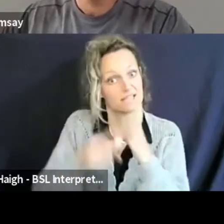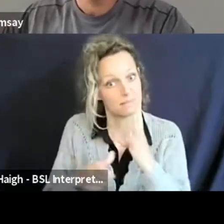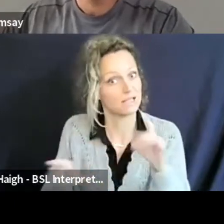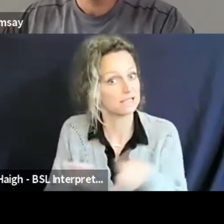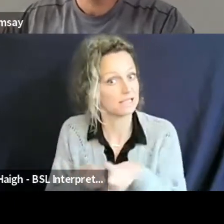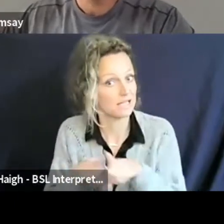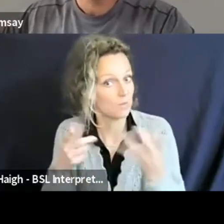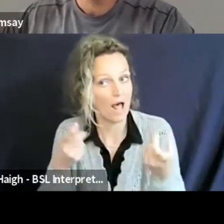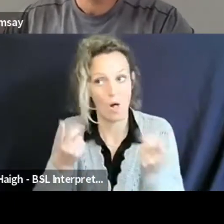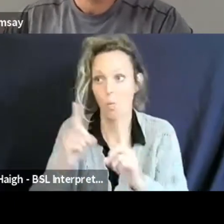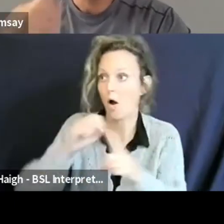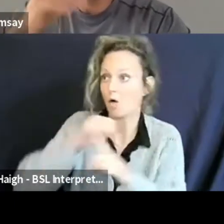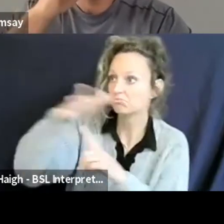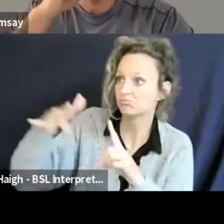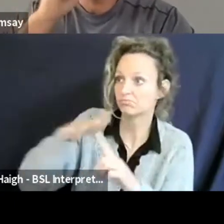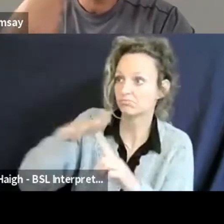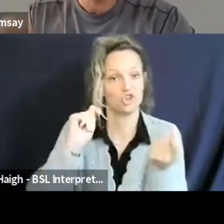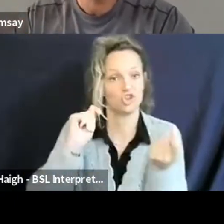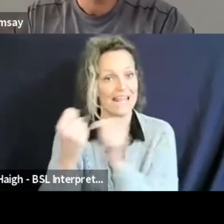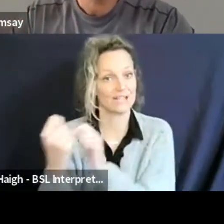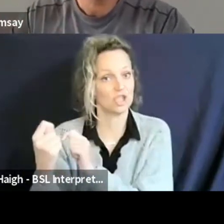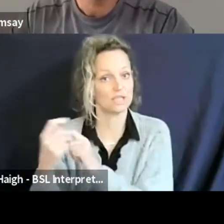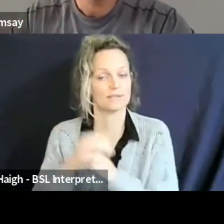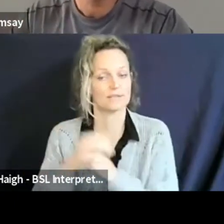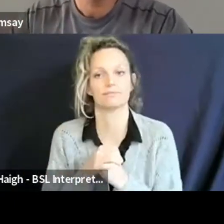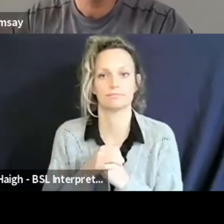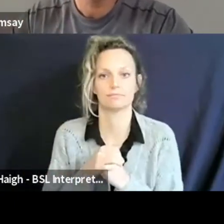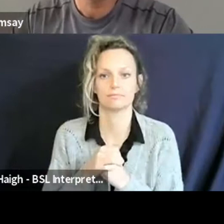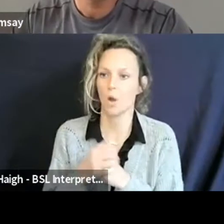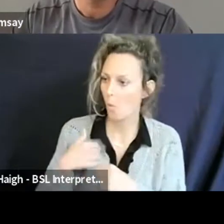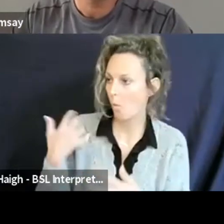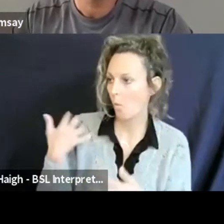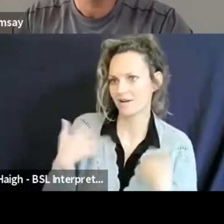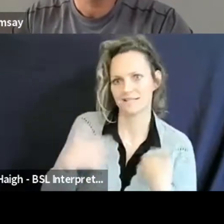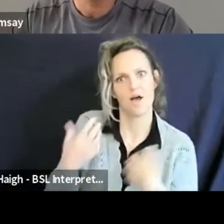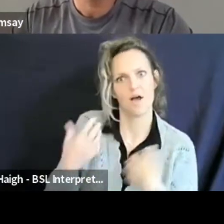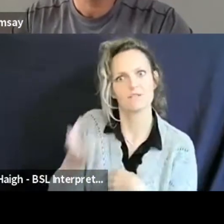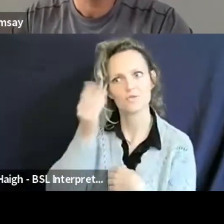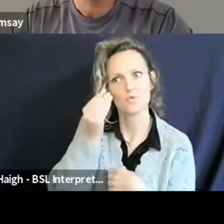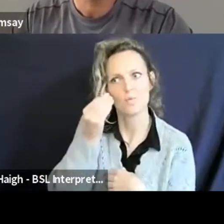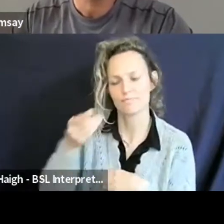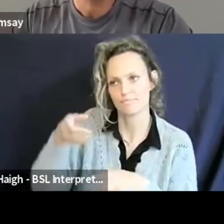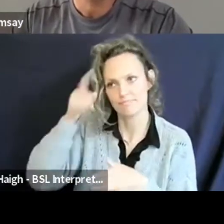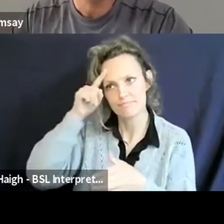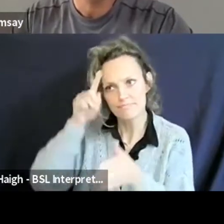hidden disabilities and conditions, so I will be here to share what the adjustments are and what it's like working in HMRC with a disability. Thank you.